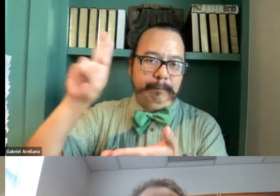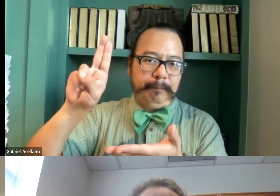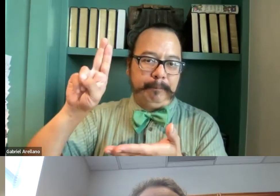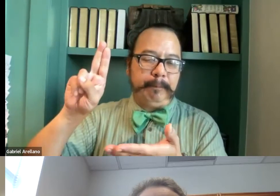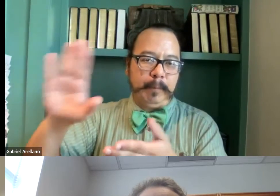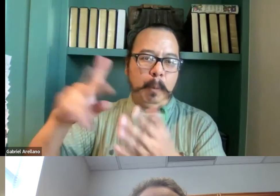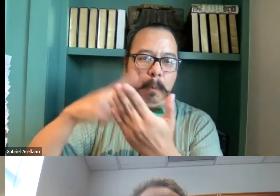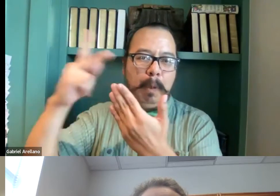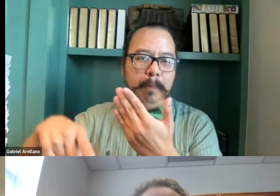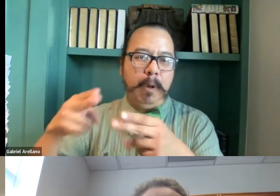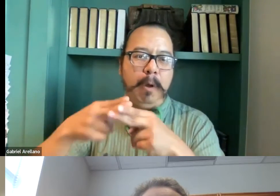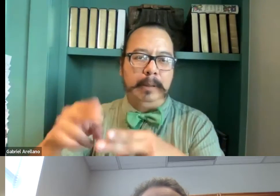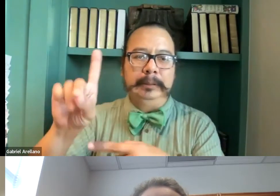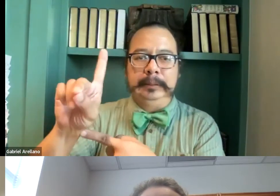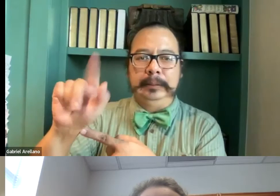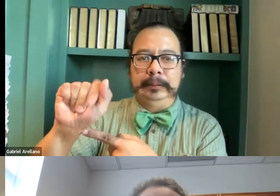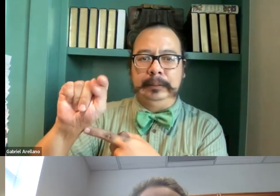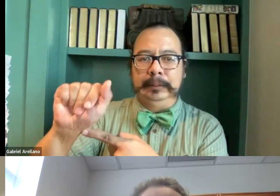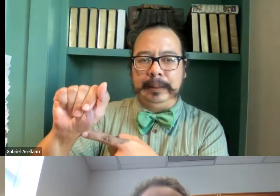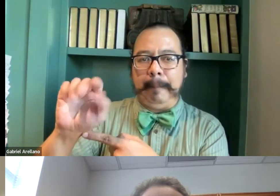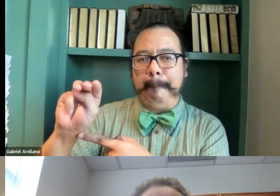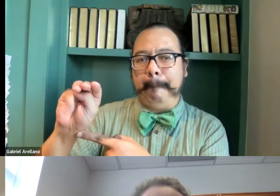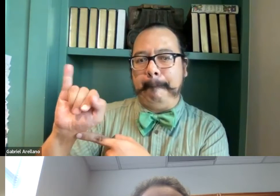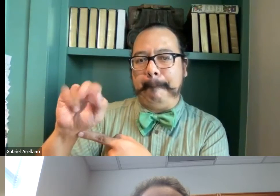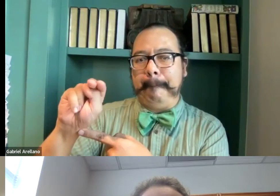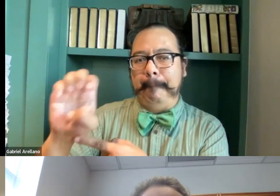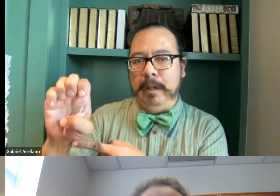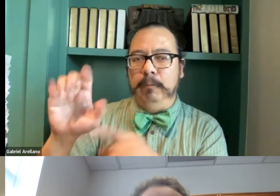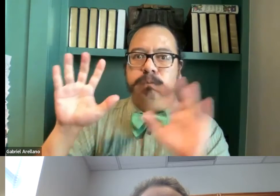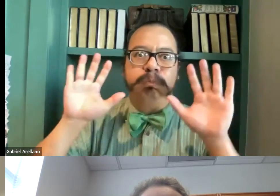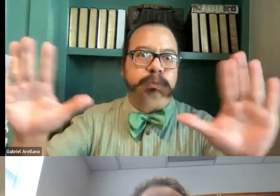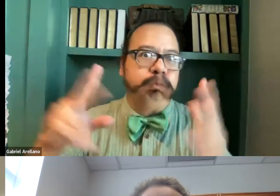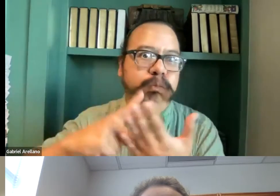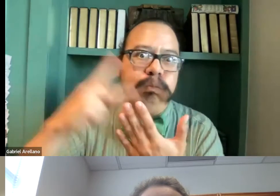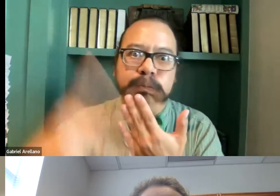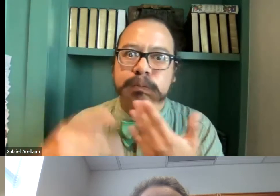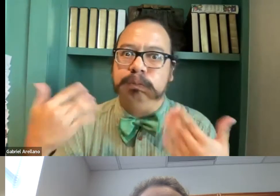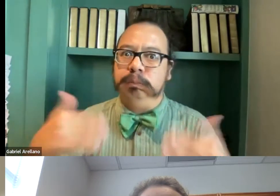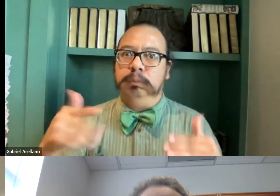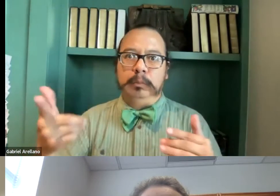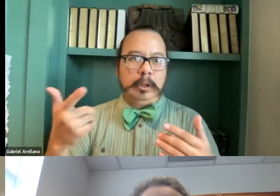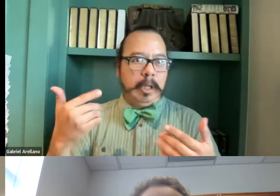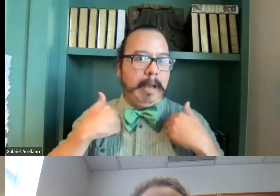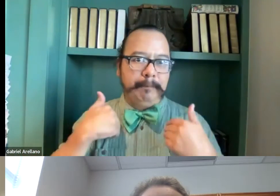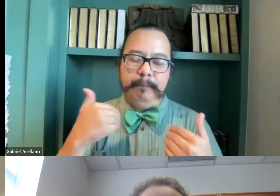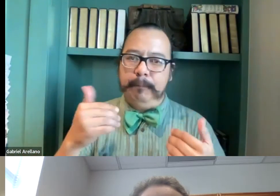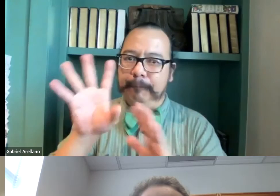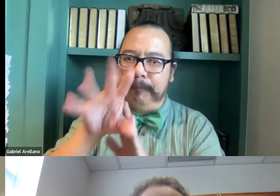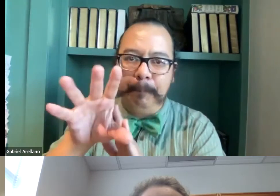Sign Language Interpreter | Paola Morales del Castillo, they: Uh, however um Purdue University, they have a data mine uh program